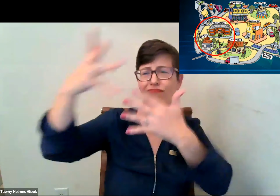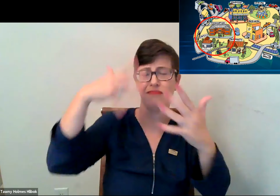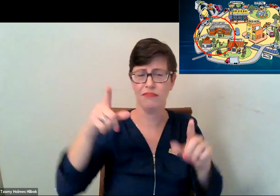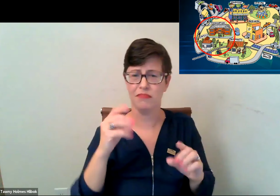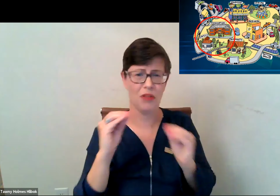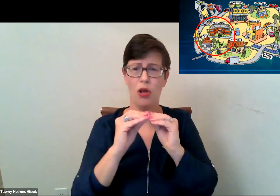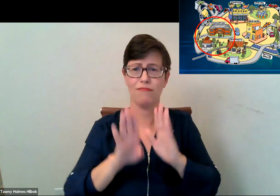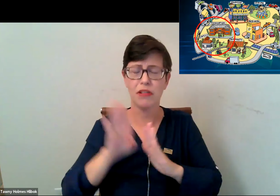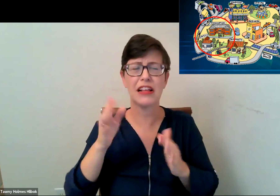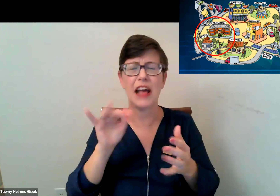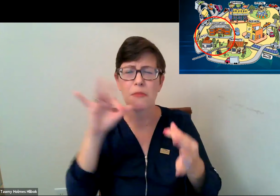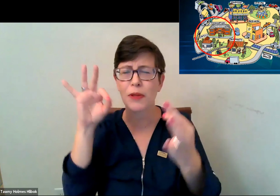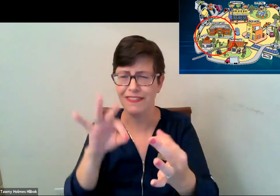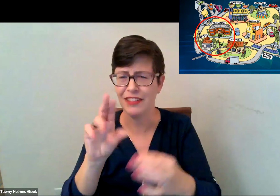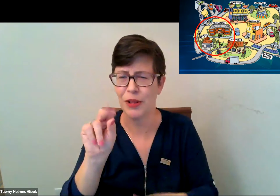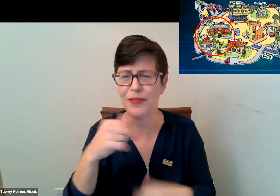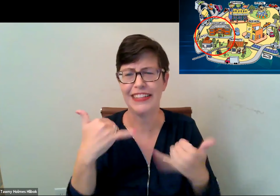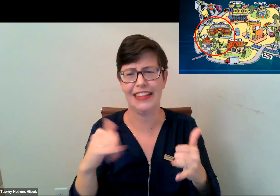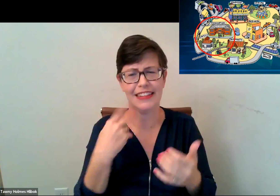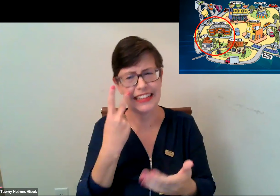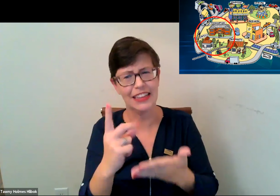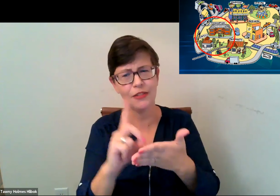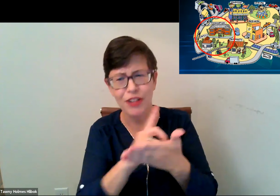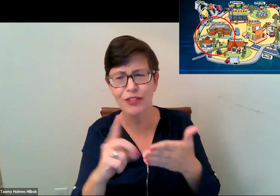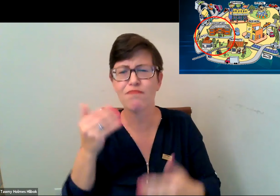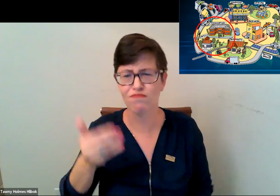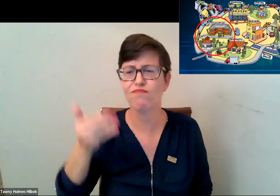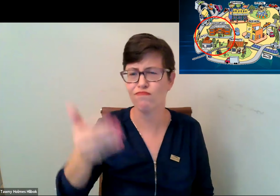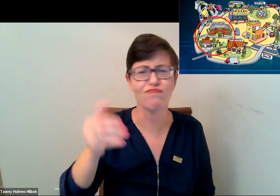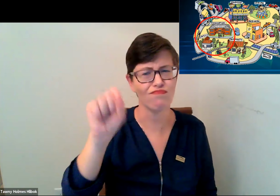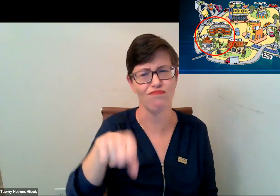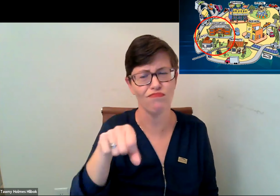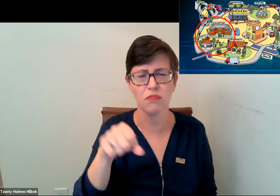families and hearing families outside of these particular settings things are not perfect.